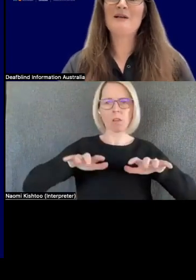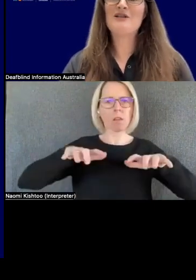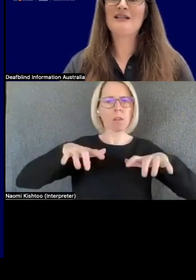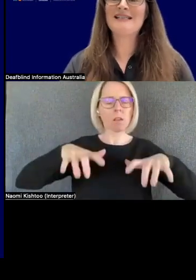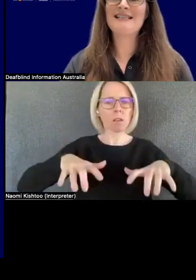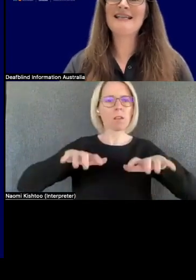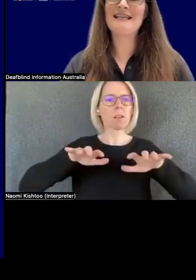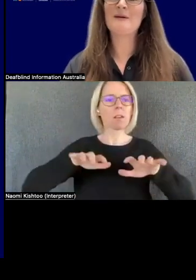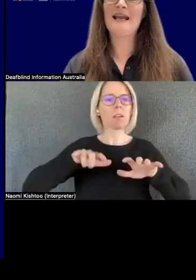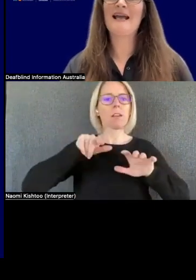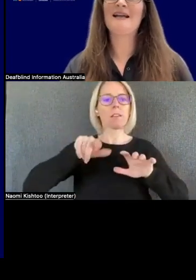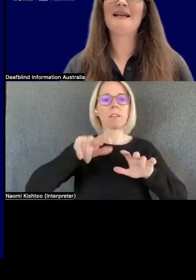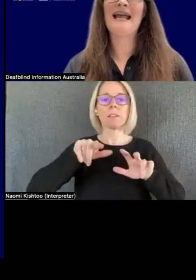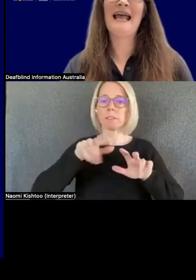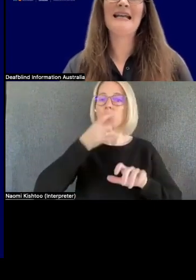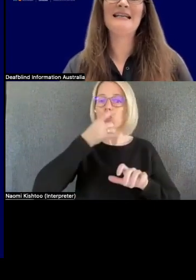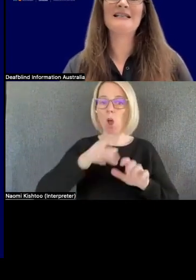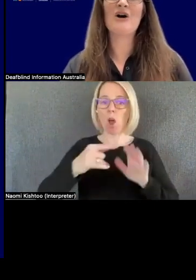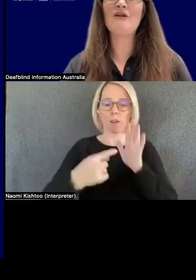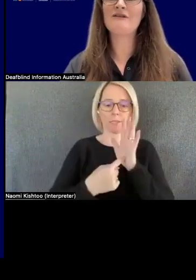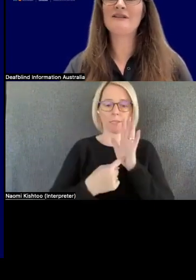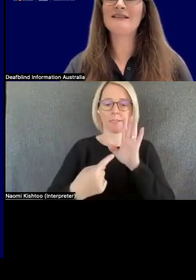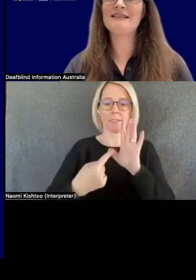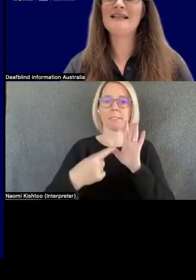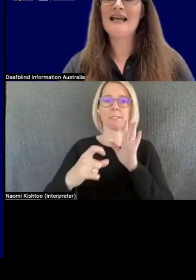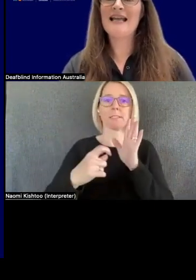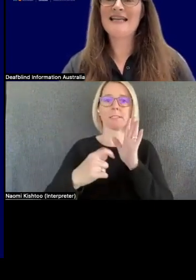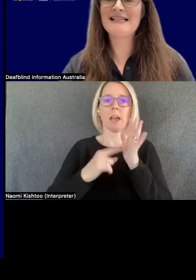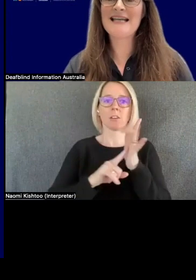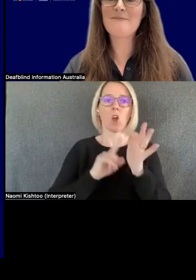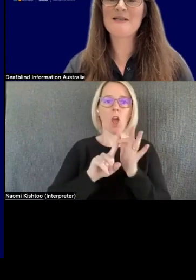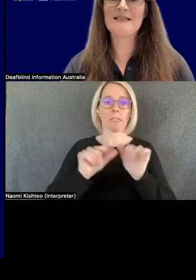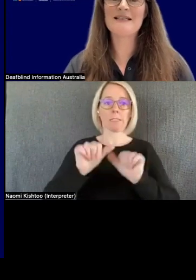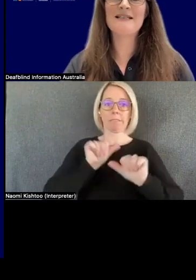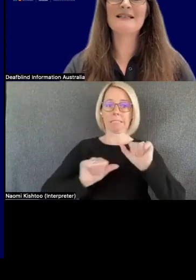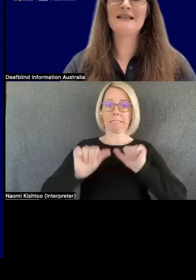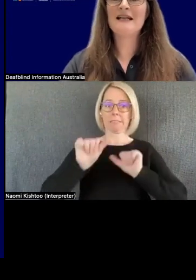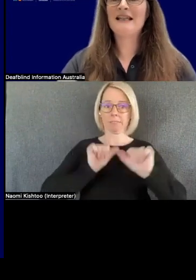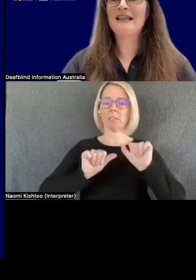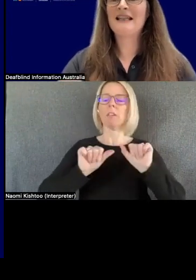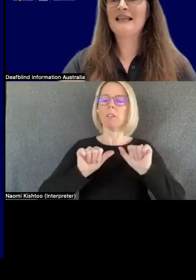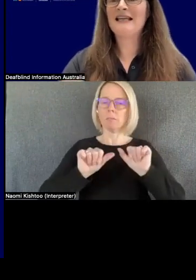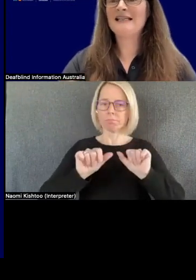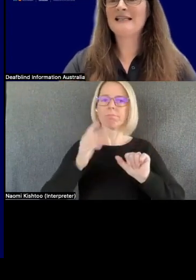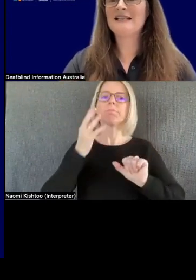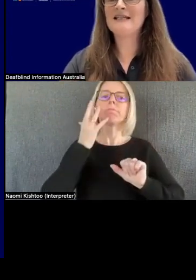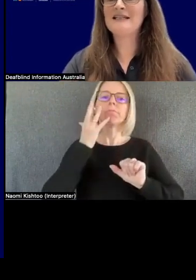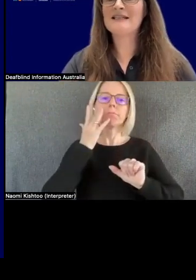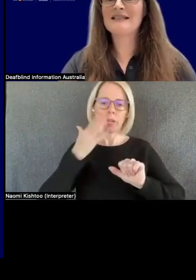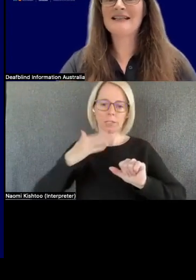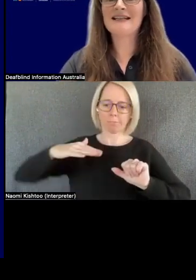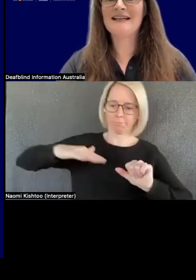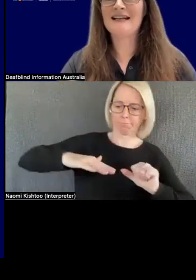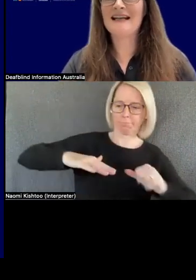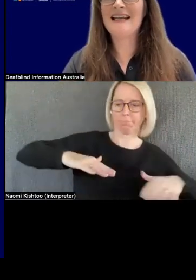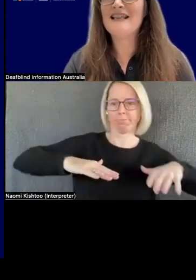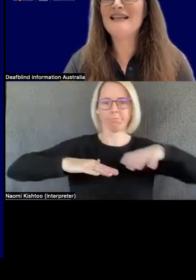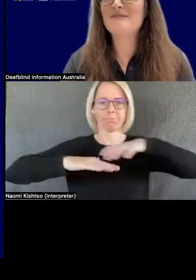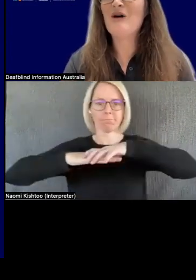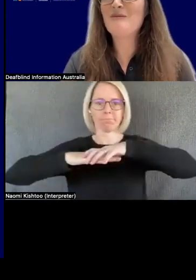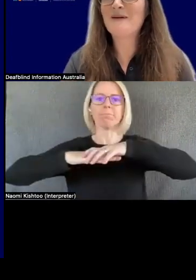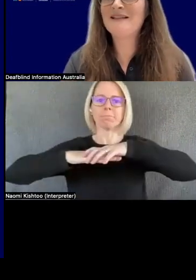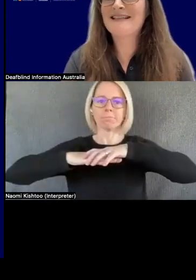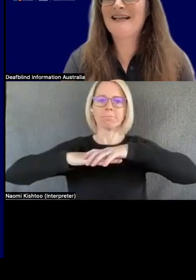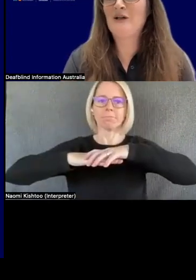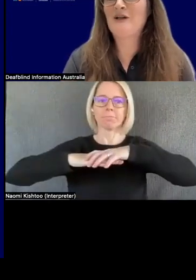but you can see when hand under hand is offered and accepted, there isn’t, in this moment, a lot